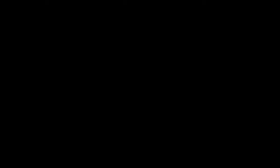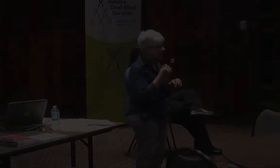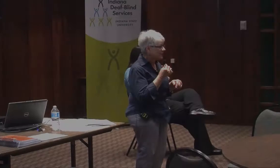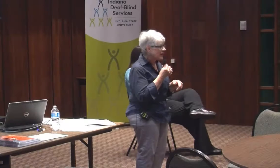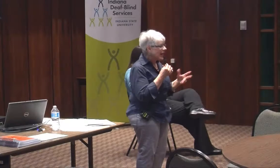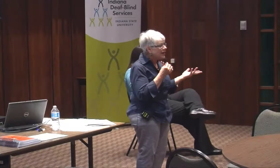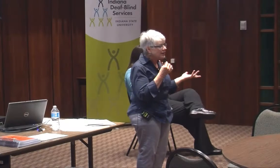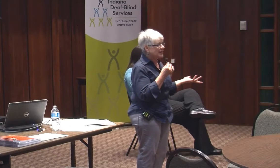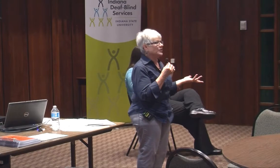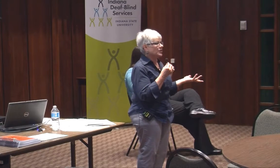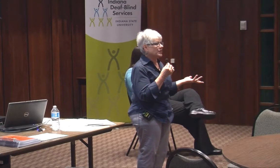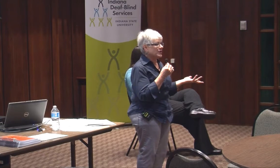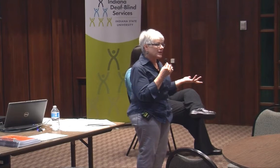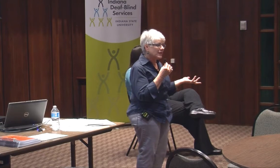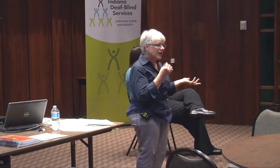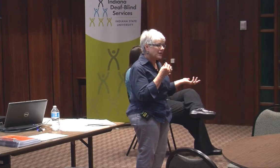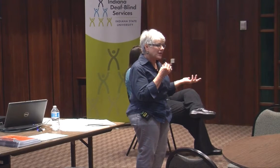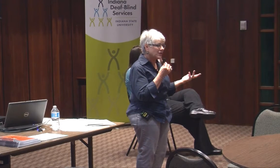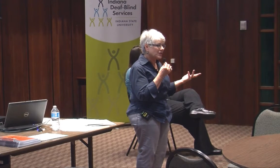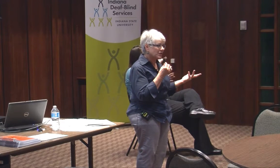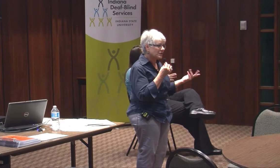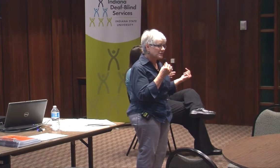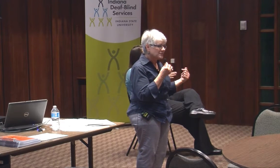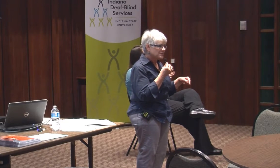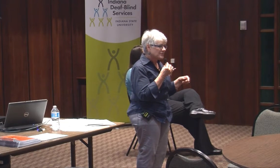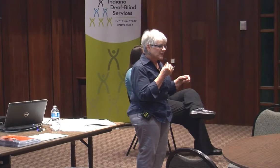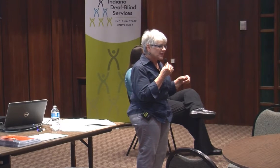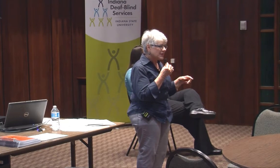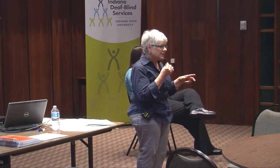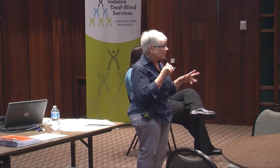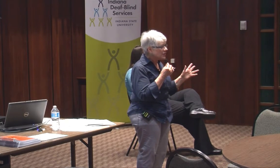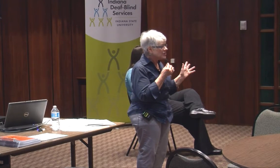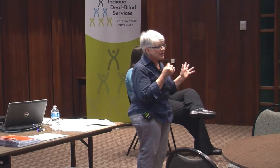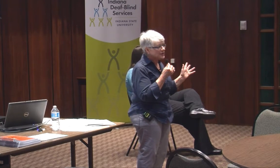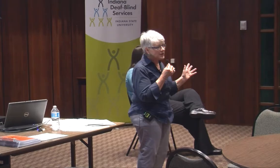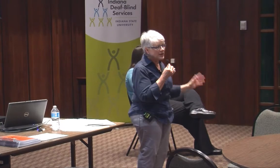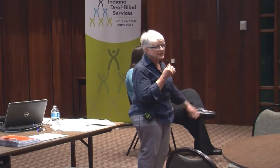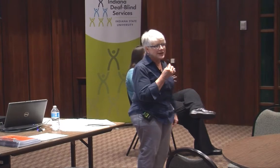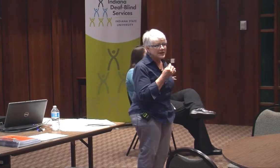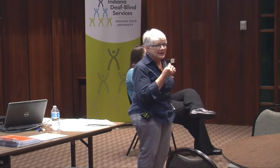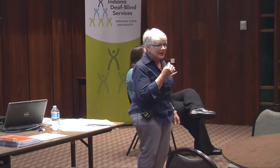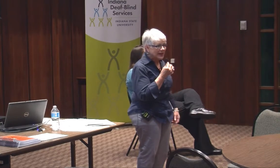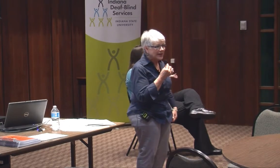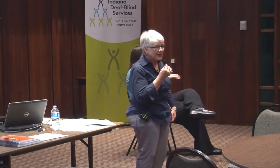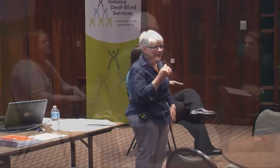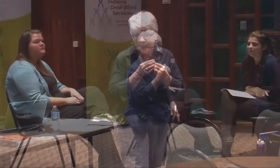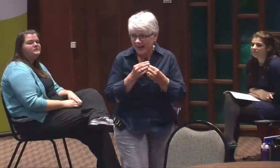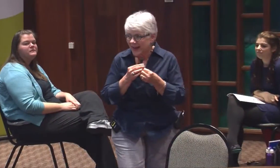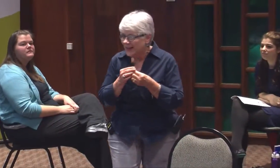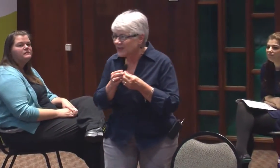How do kids learn? How do kids learn? This is early childhood 101, you know. So